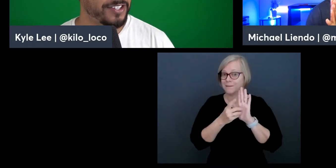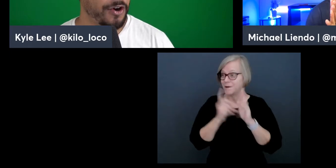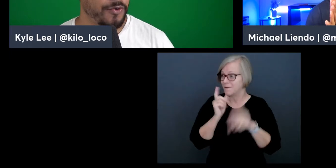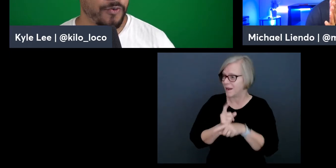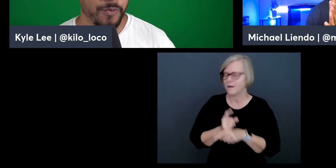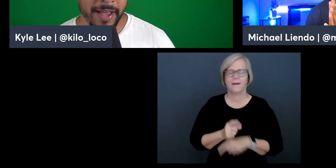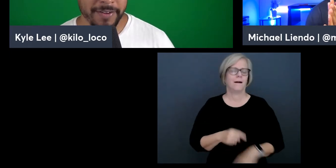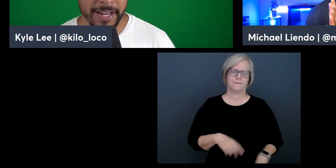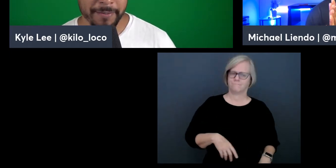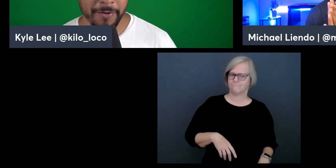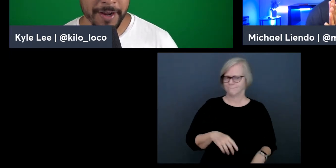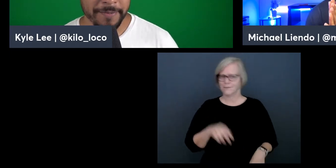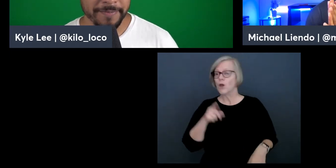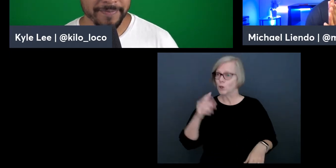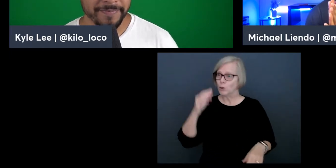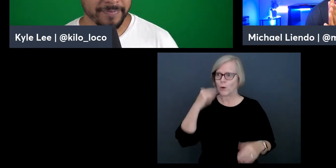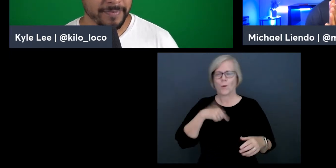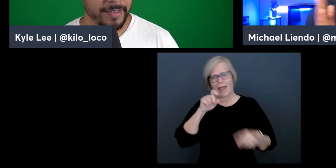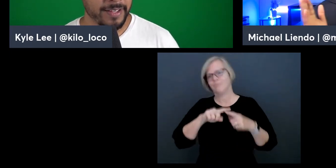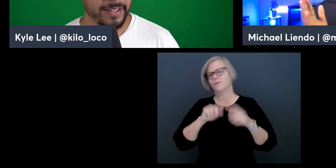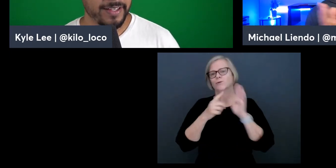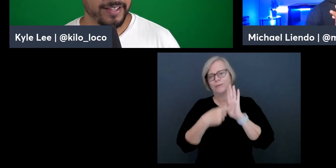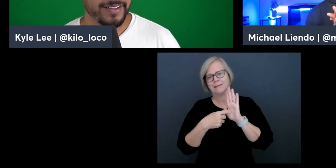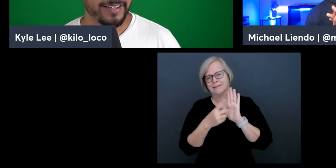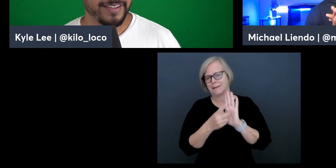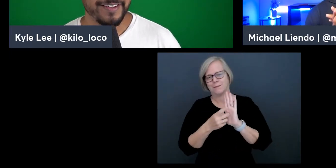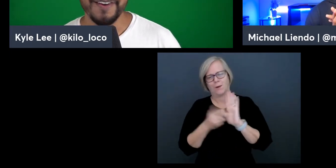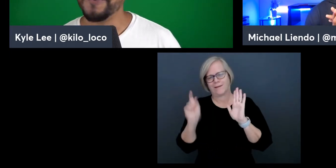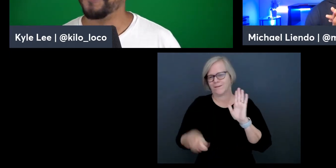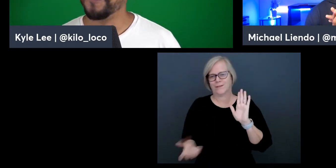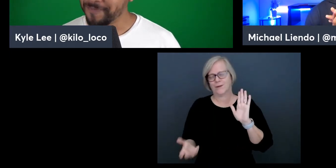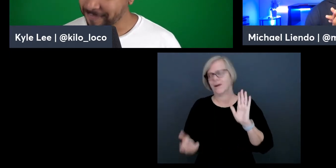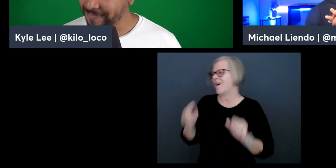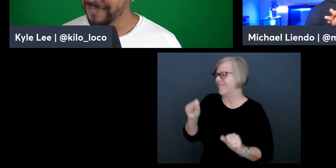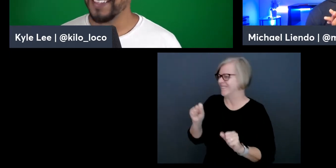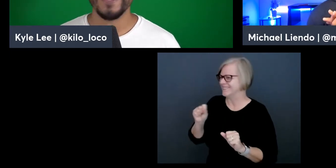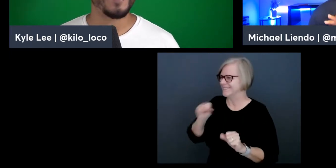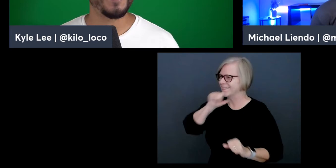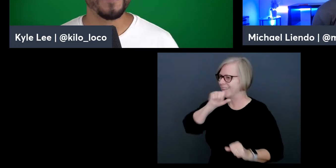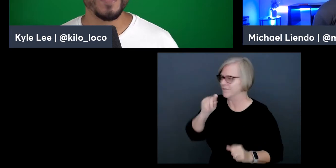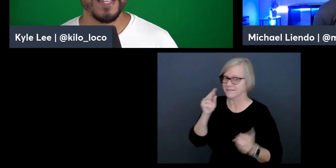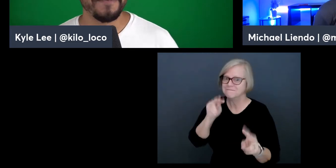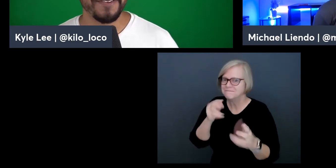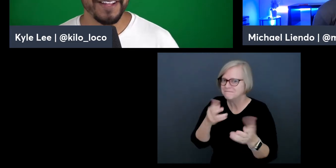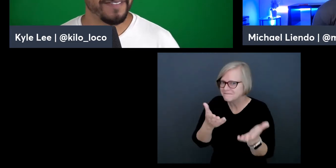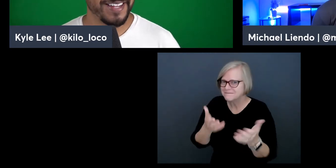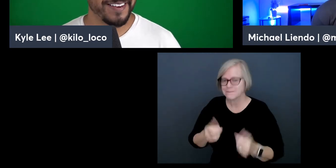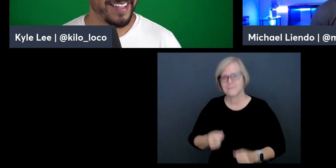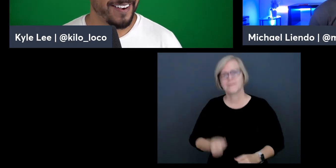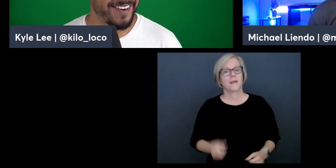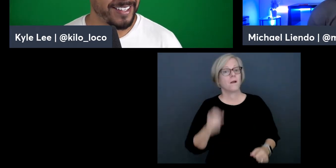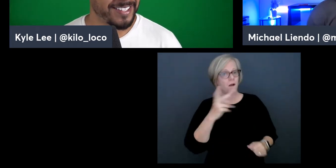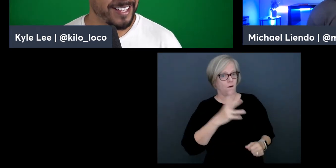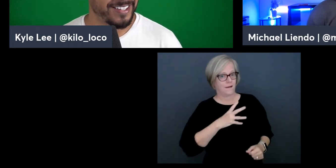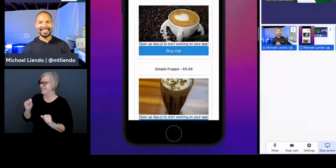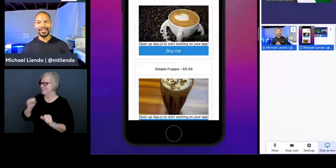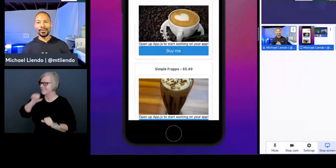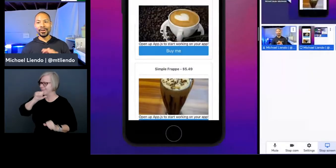So we have a demo, right? Oh, you know we gotta come with the demo. We gotta come with the demo. - Got to come with the demo. Love to hear that. All right, let's take a look.